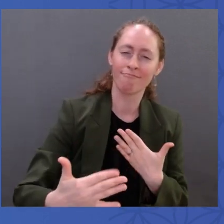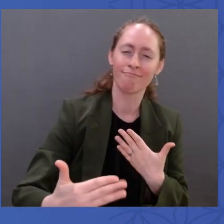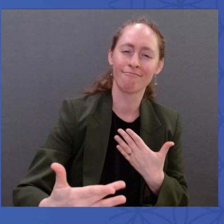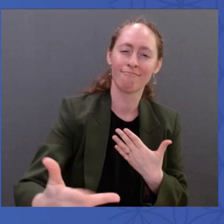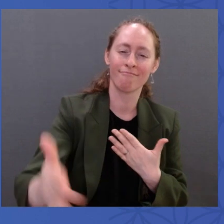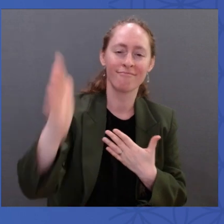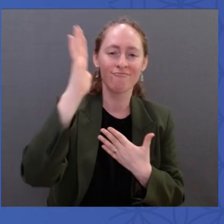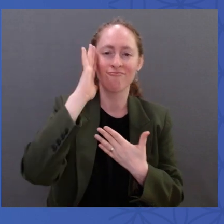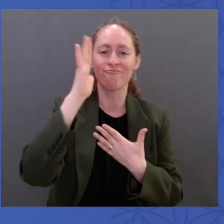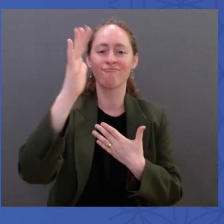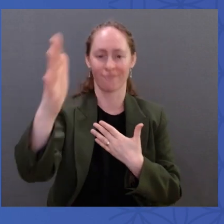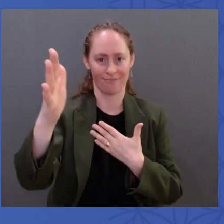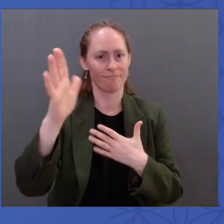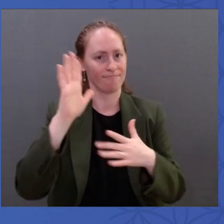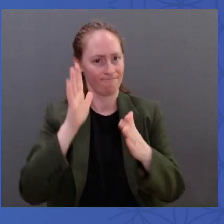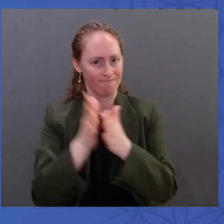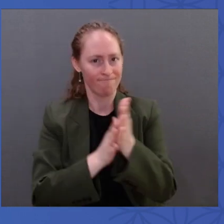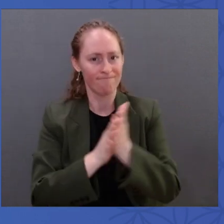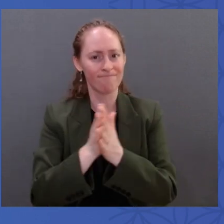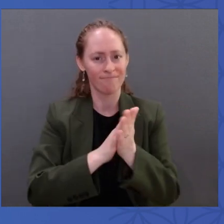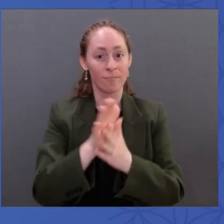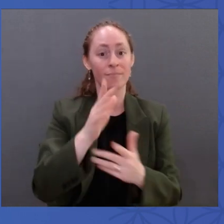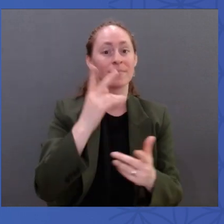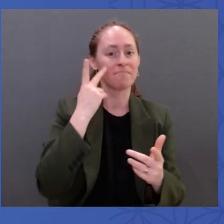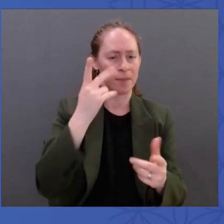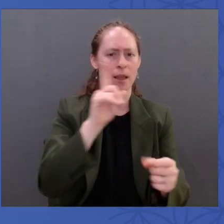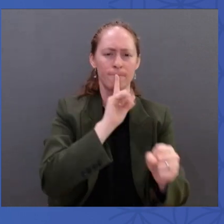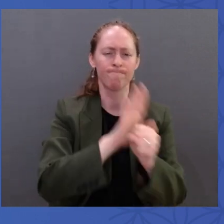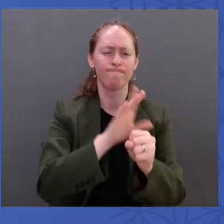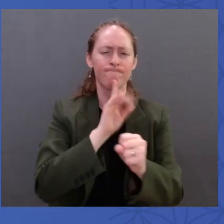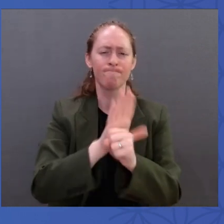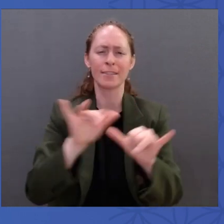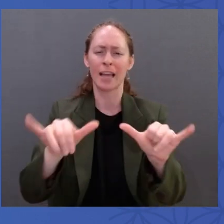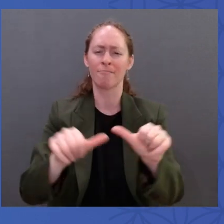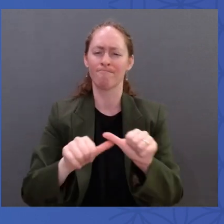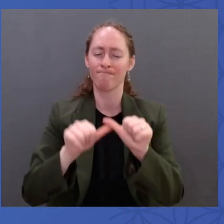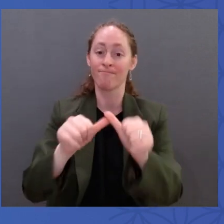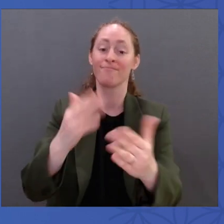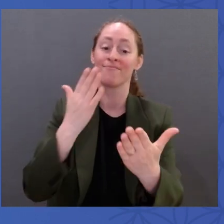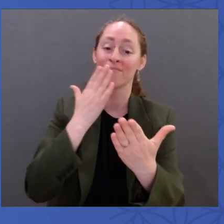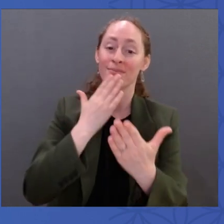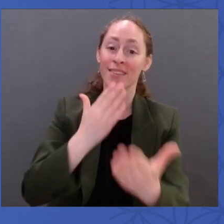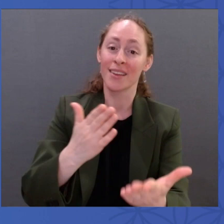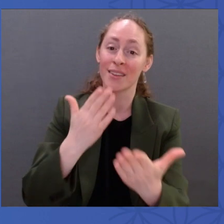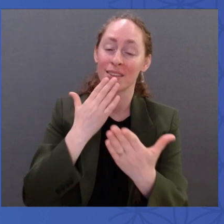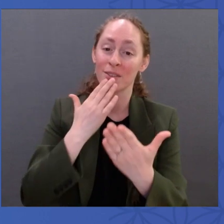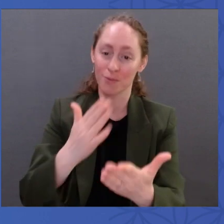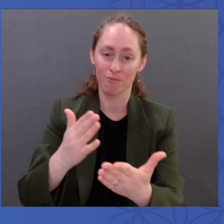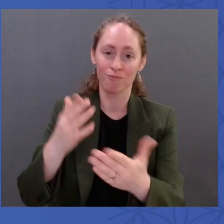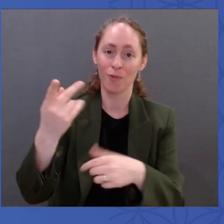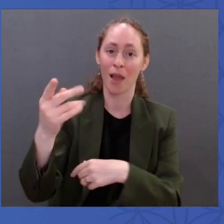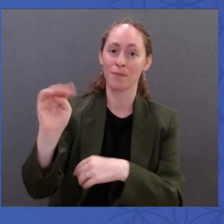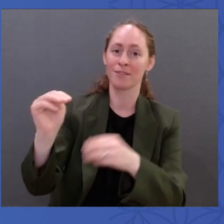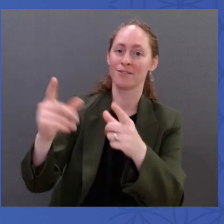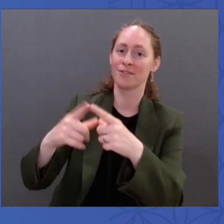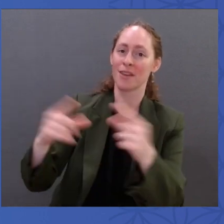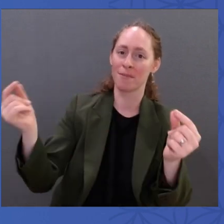So thank you again, Prime Minster Kishida, for your strong leadership in this launch and for welcoming us here in Tokyo.